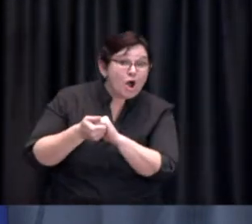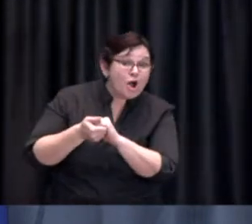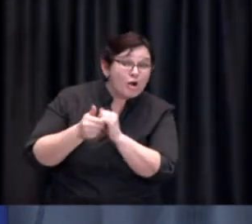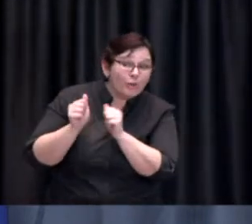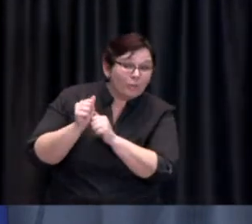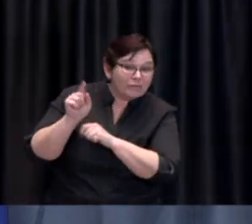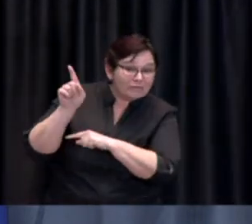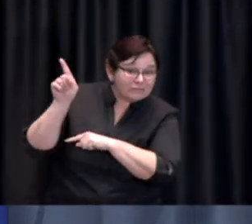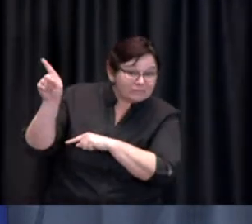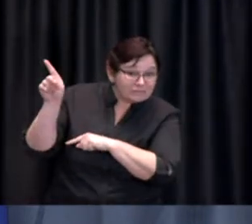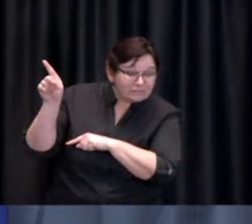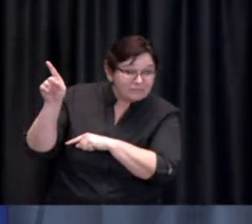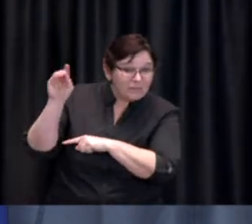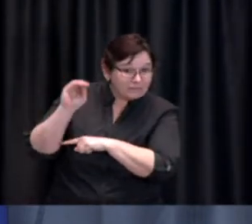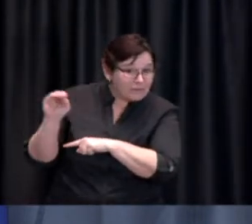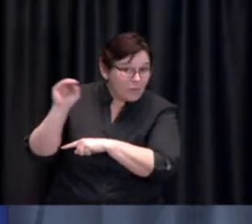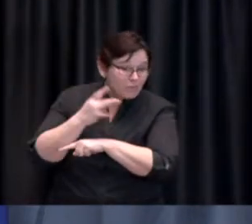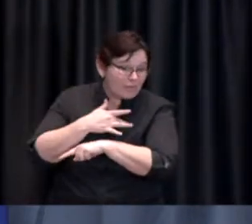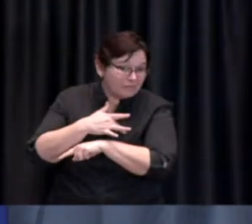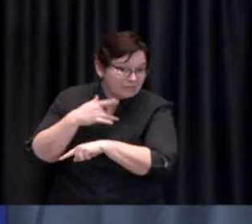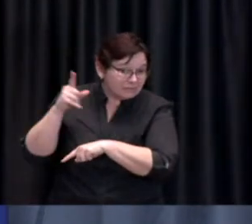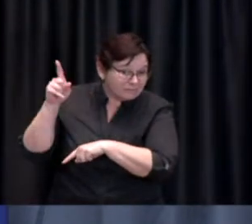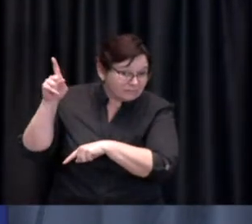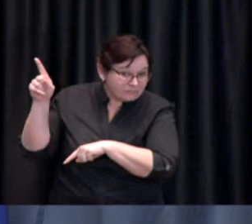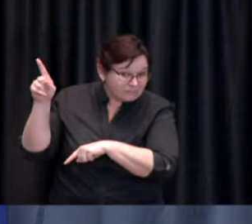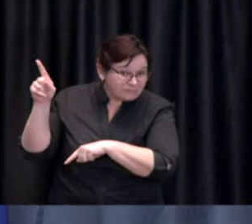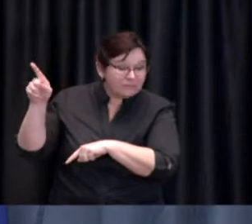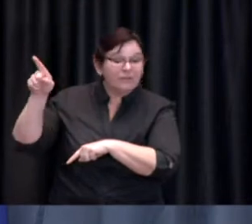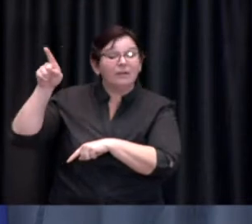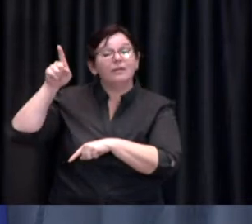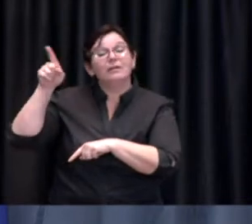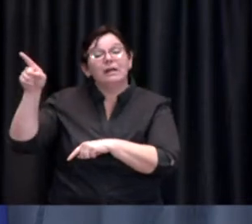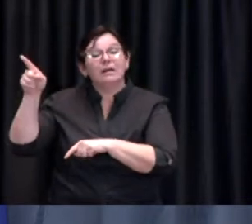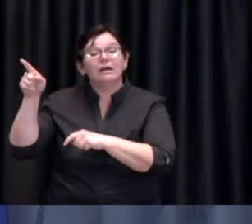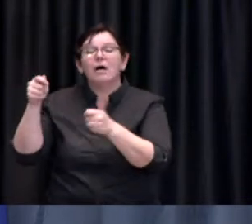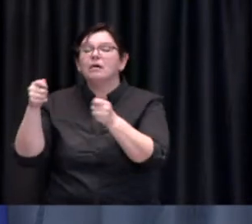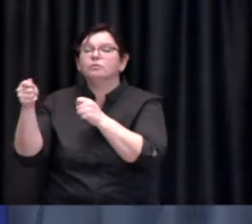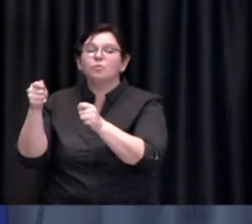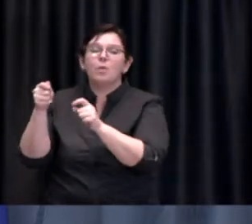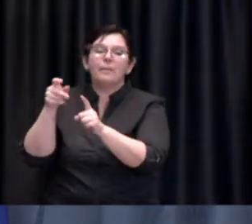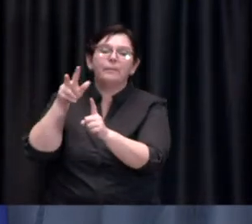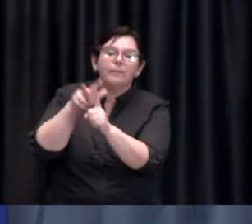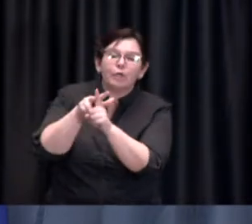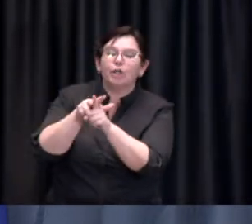and but they are in control of the booking and registration system, they're in control of the